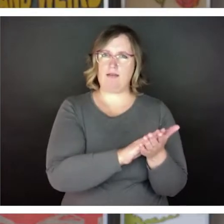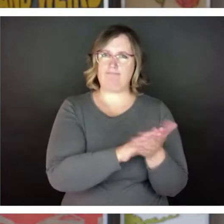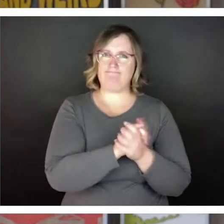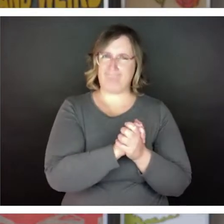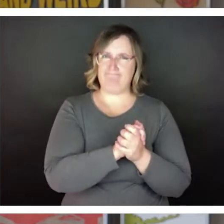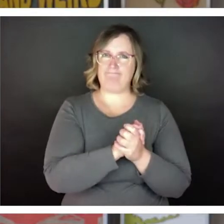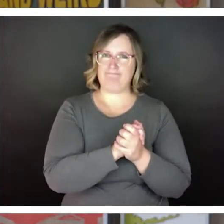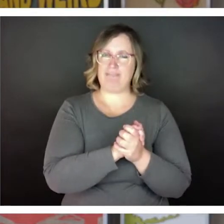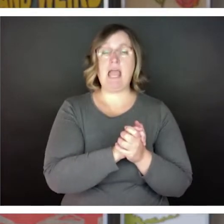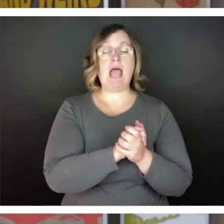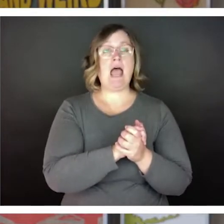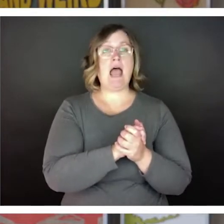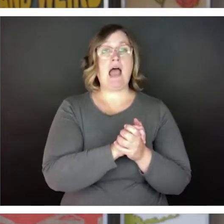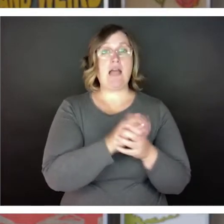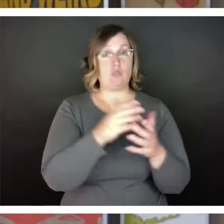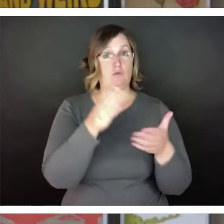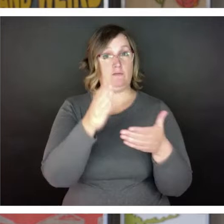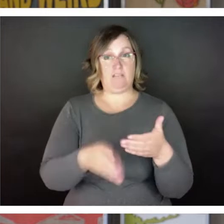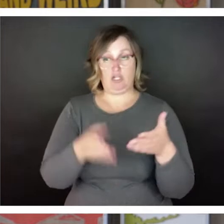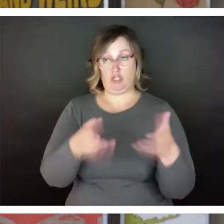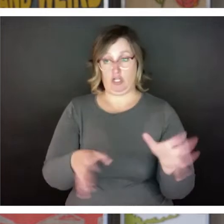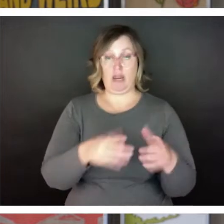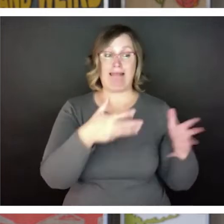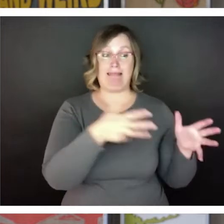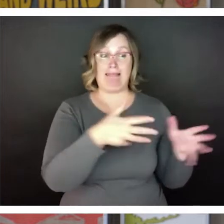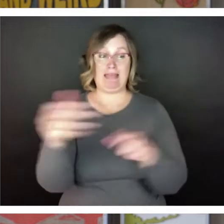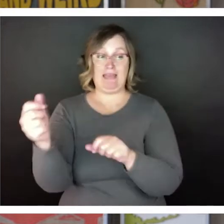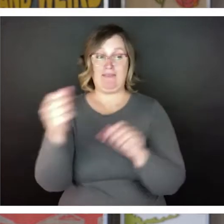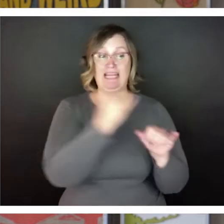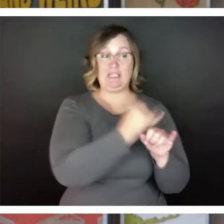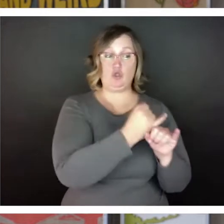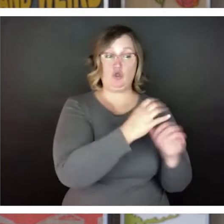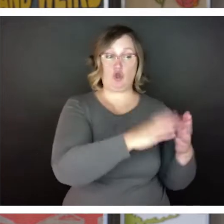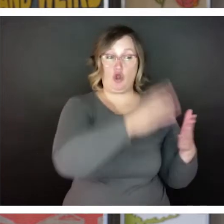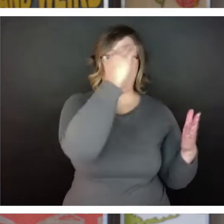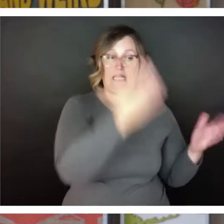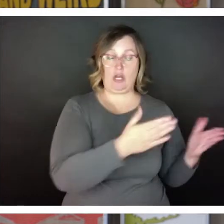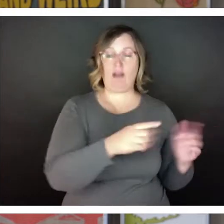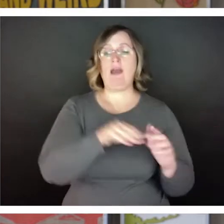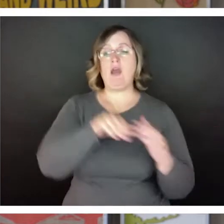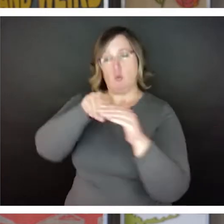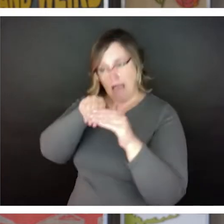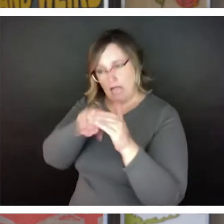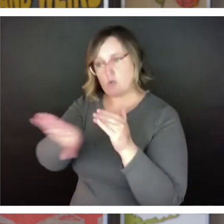As you leave behind institutional learning at PSU, you'll step into a new theater of learning that is much less structured